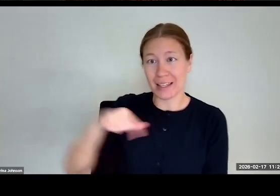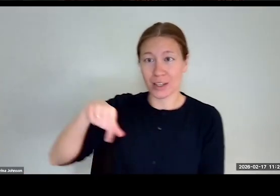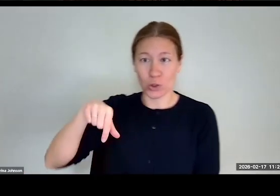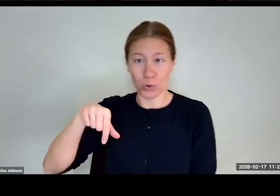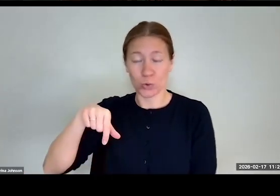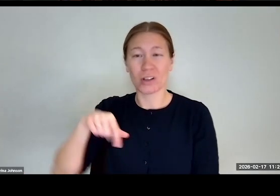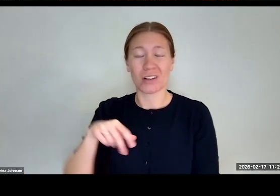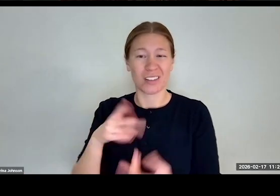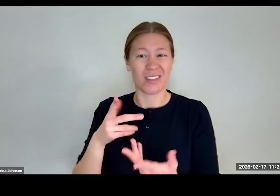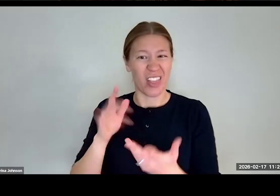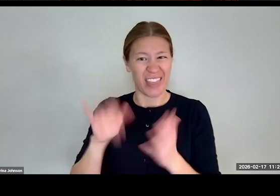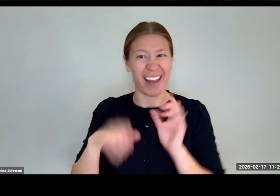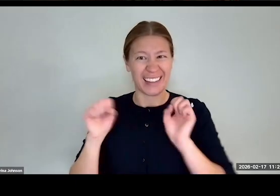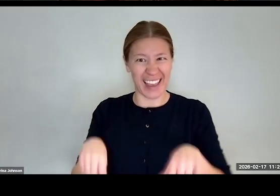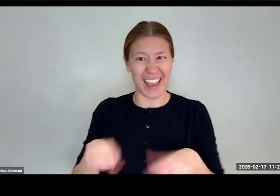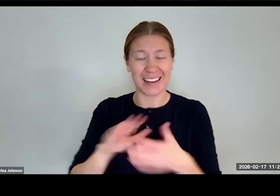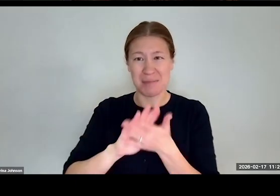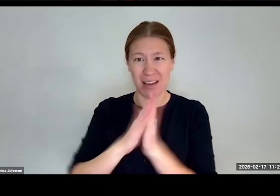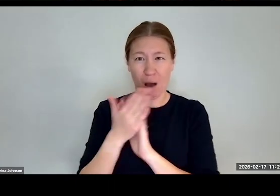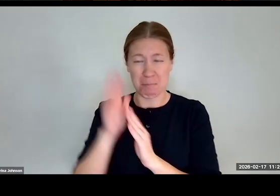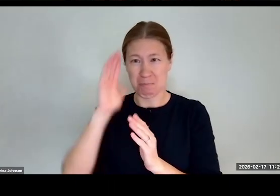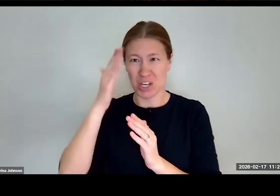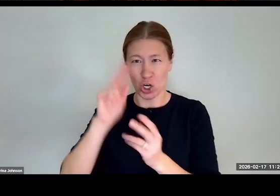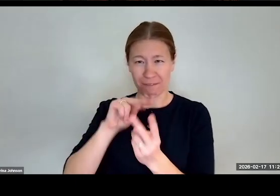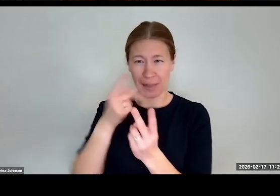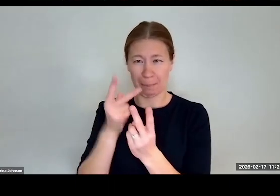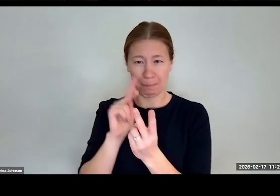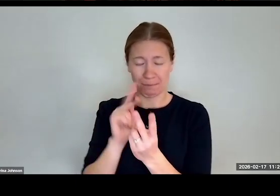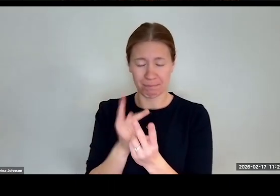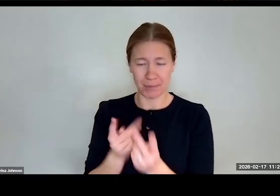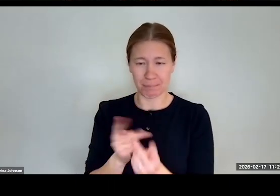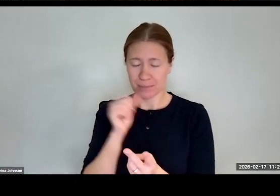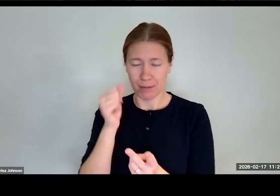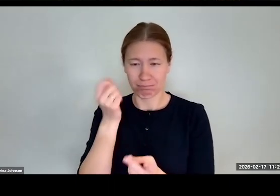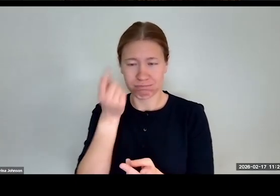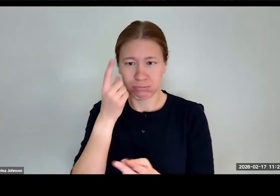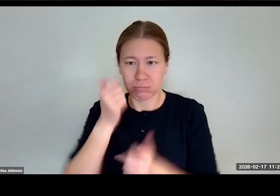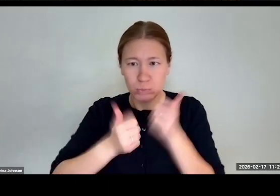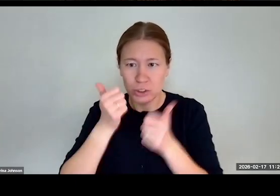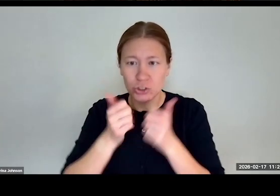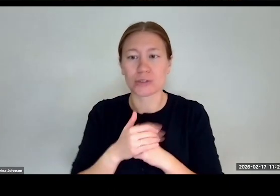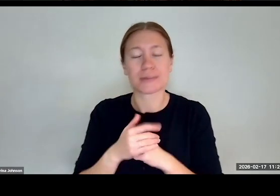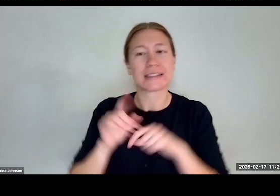because these are letters that can be mirrored or flipped depending on the type of cognitive processing issue someone has.